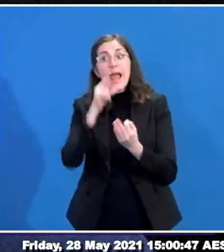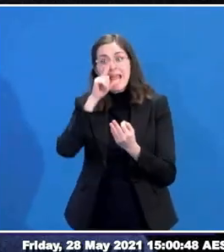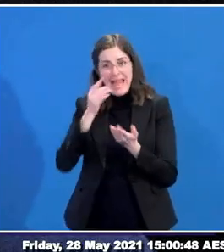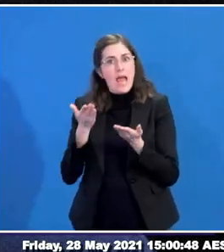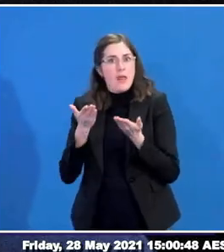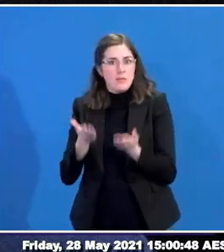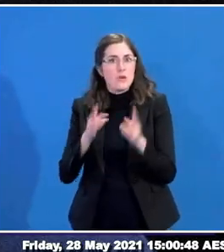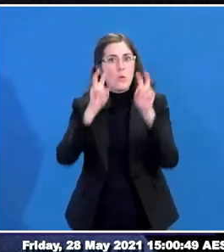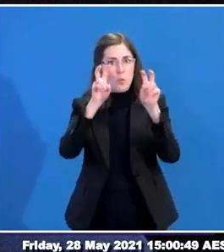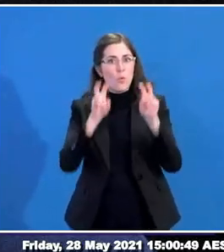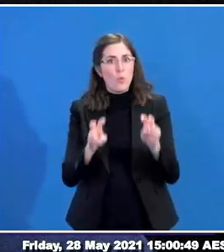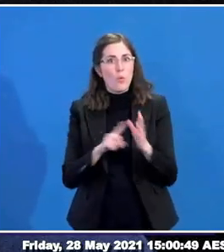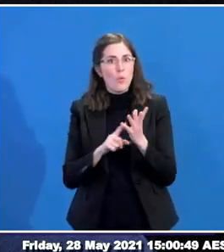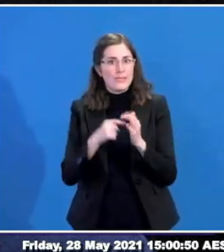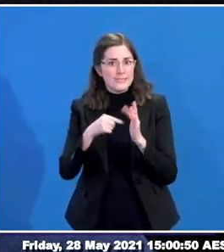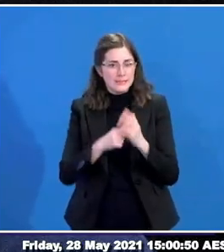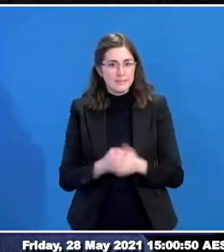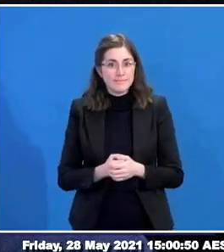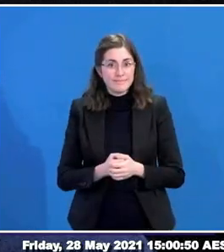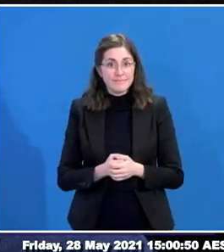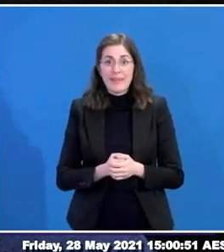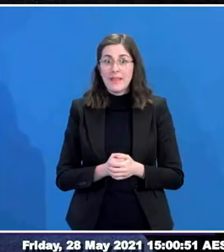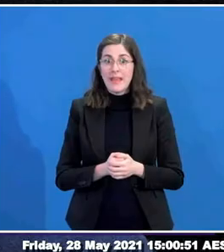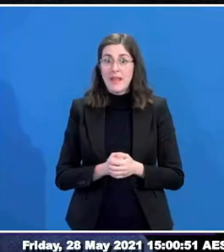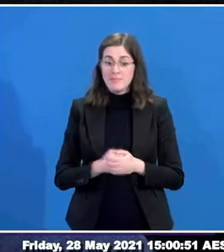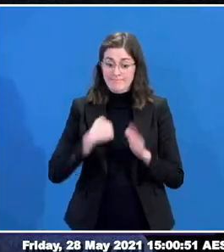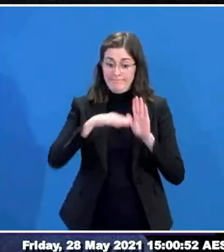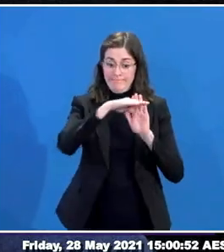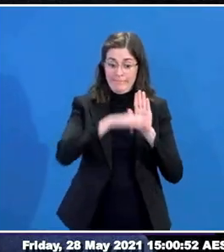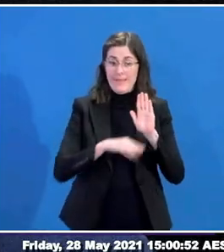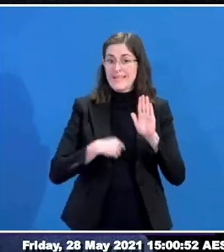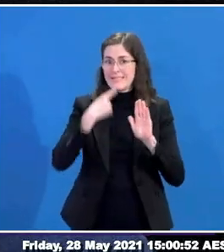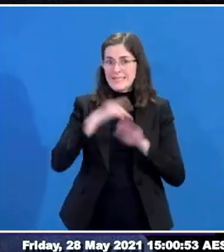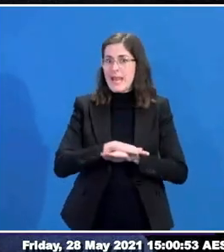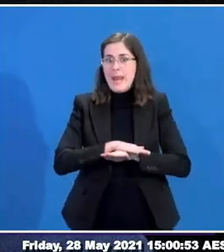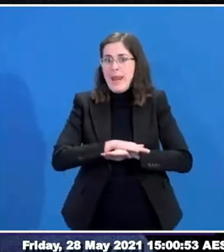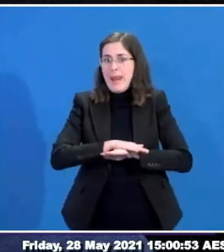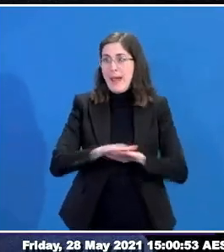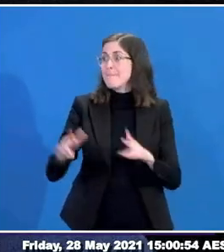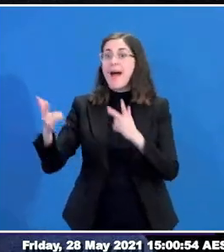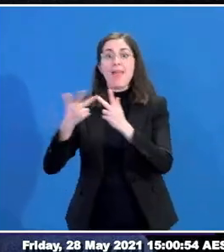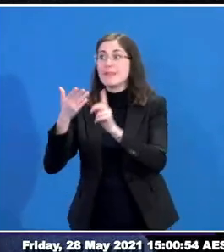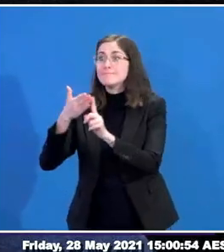You cannot have an audit conducted by anyone other than those bodies.